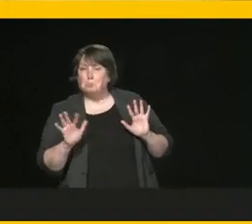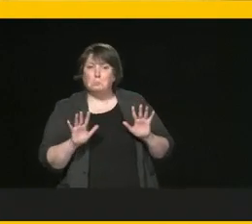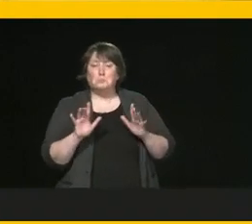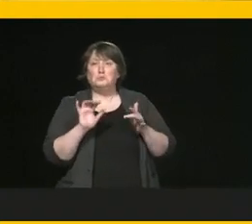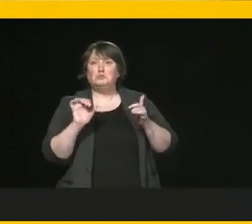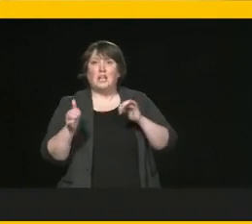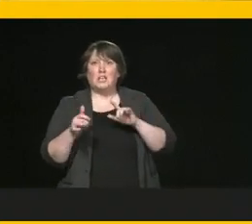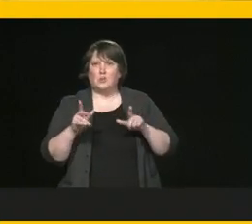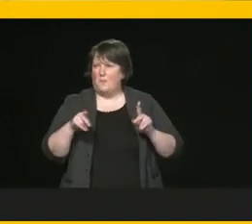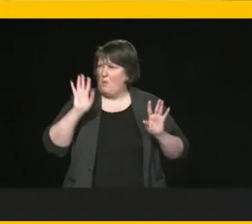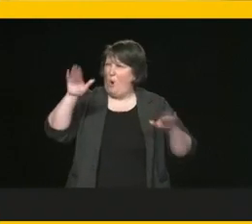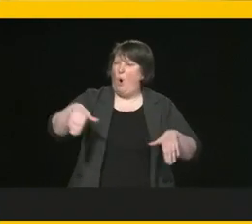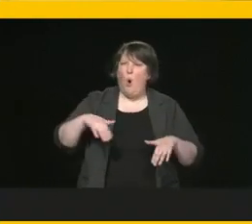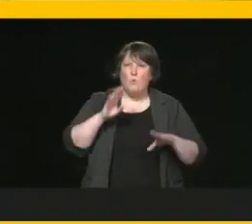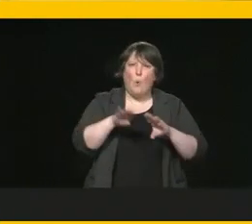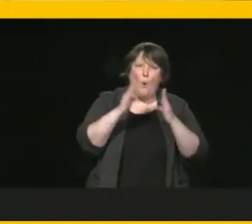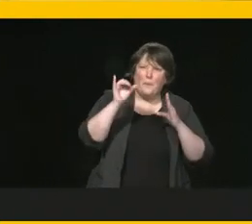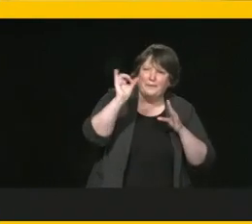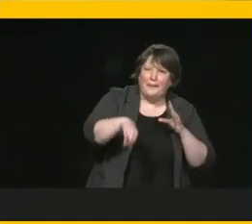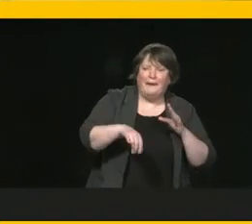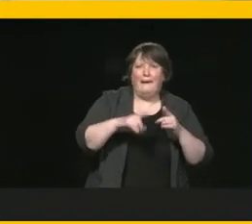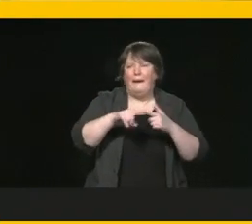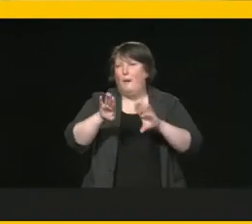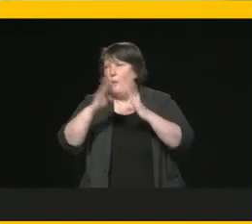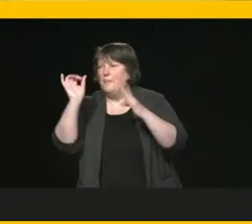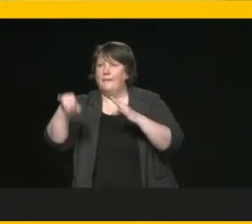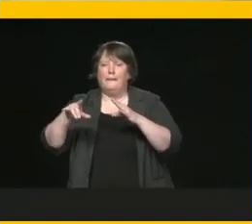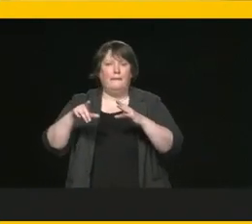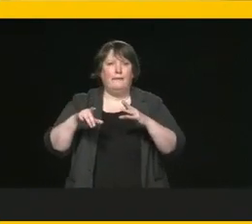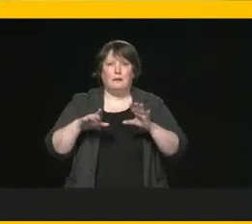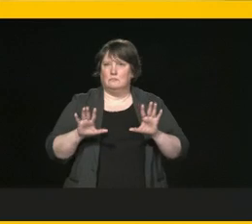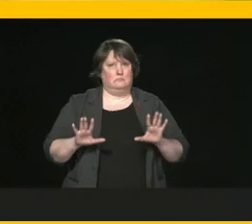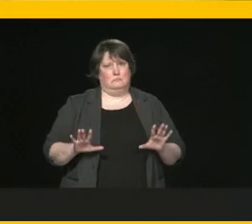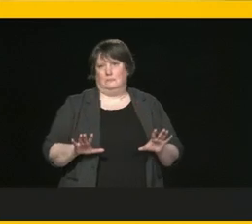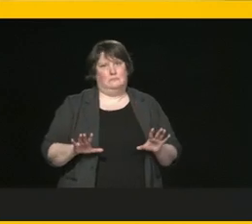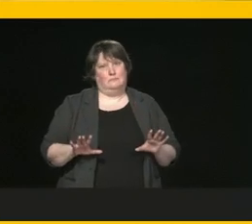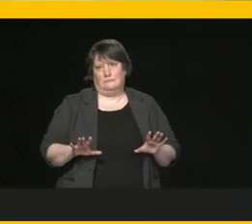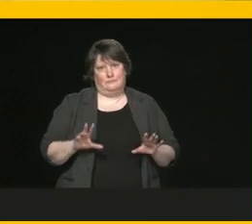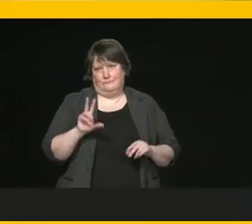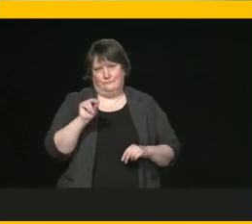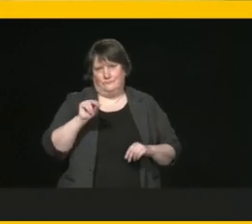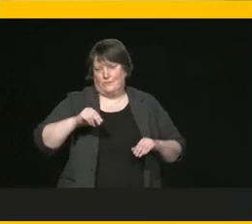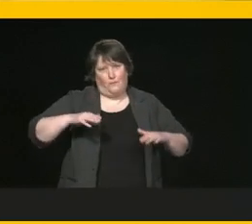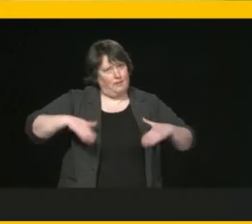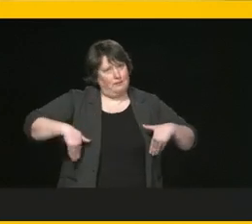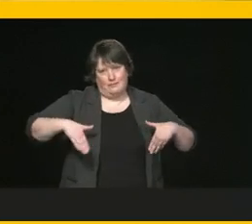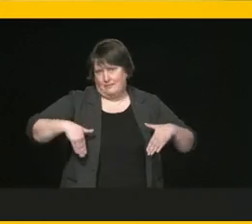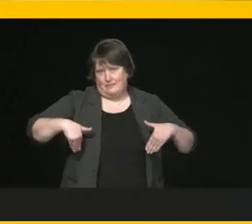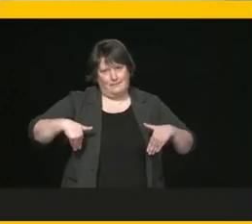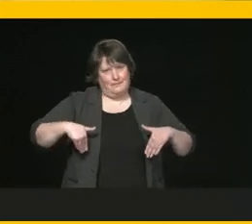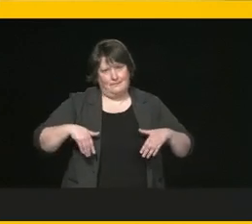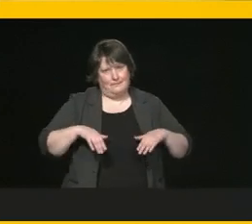STEPS TOWARDS RE-OPENING THE ECONOMY. IT SEEMS LIKE OVER THE PAST DAYS, PEOPLE ARE TALK -- OH, WE'LL RE-OPEN THIS, DO